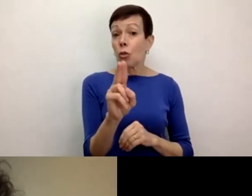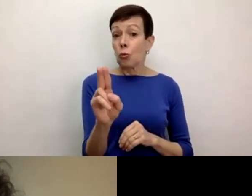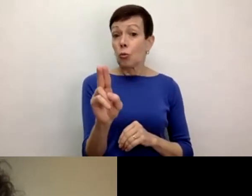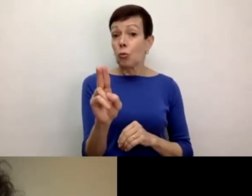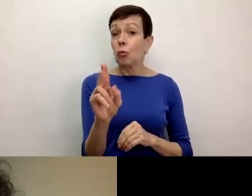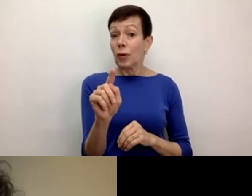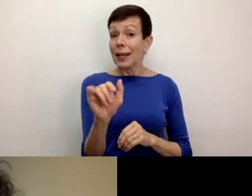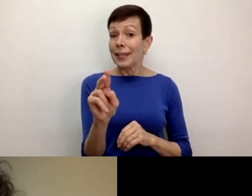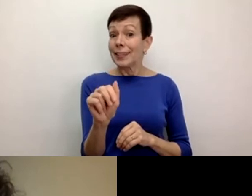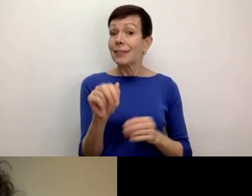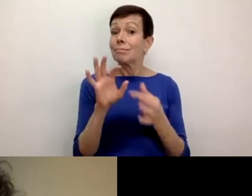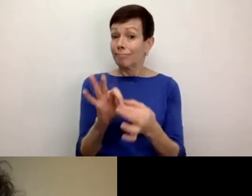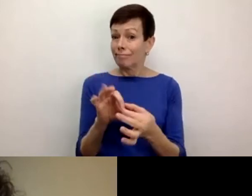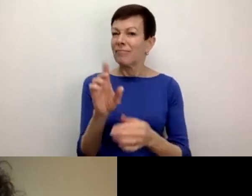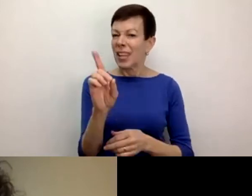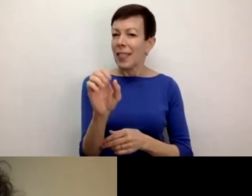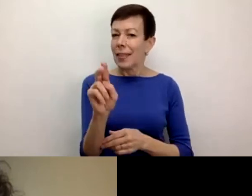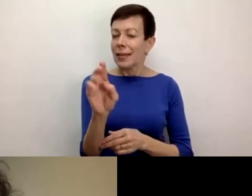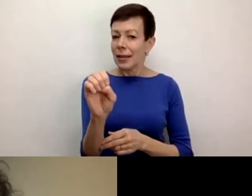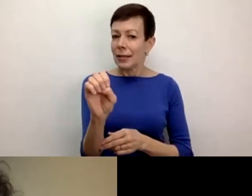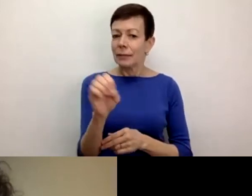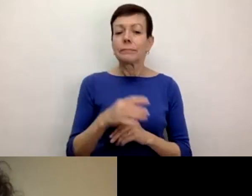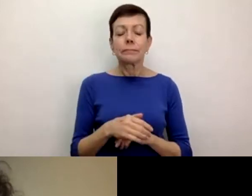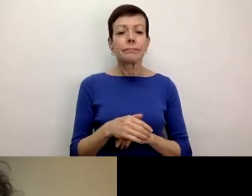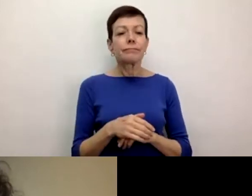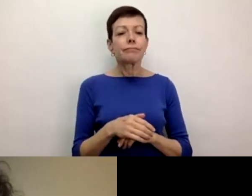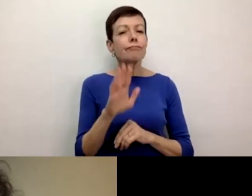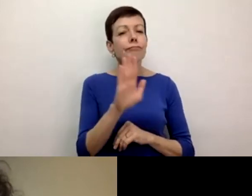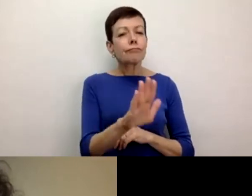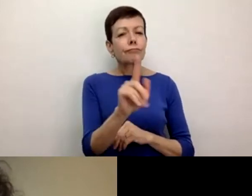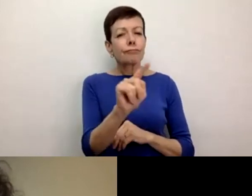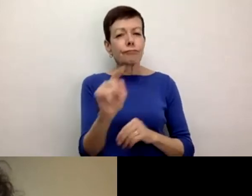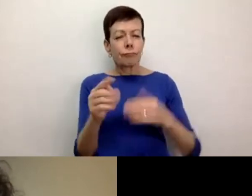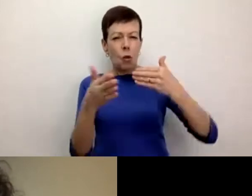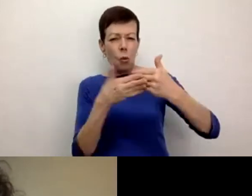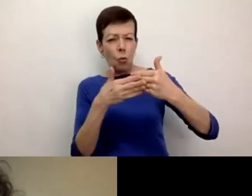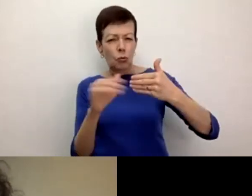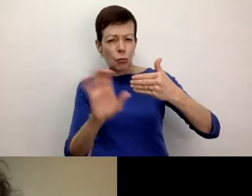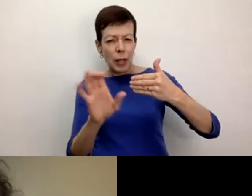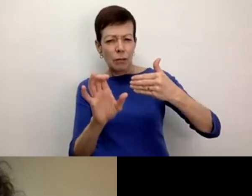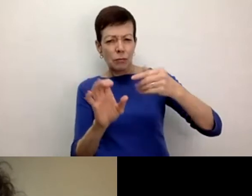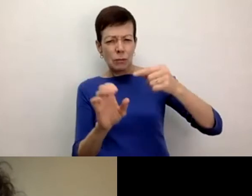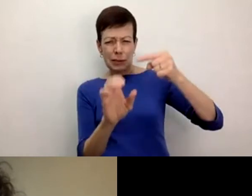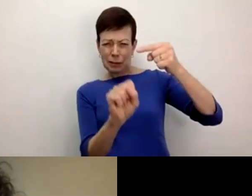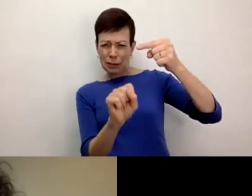And the Dene - the Tsuut’ina nation is bordered with Calgary on the southwest, southwest part